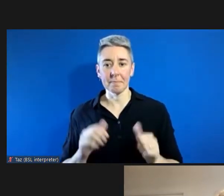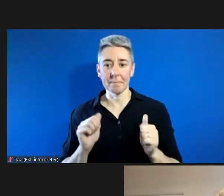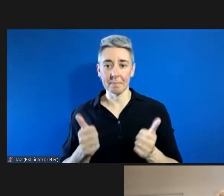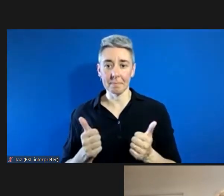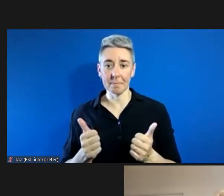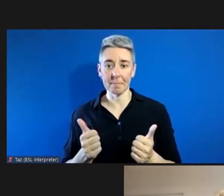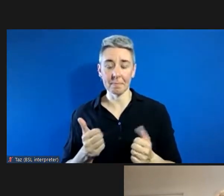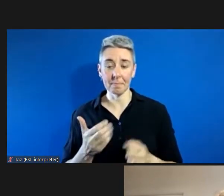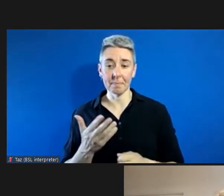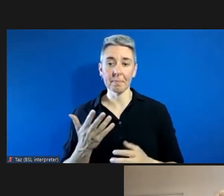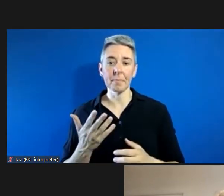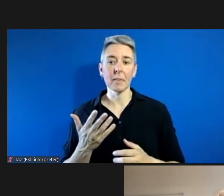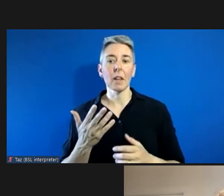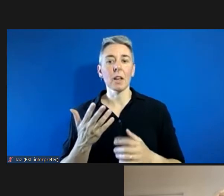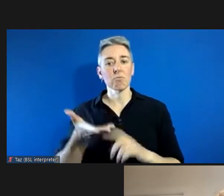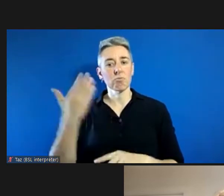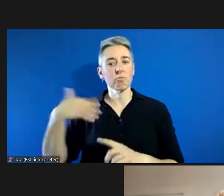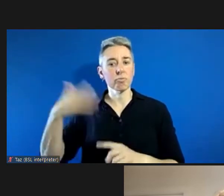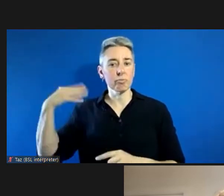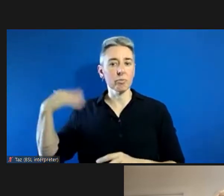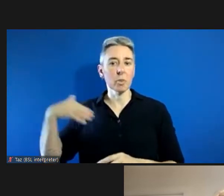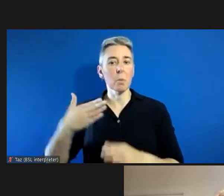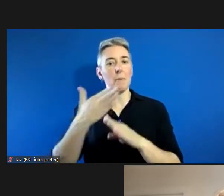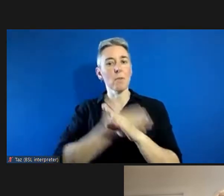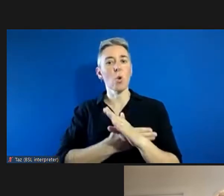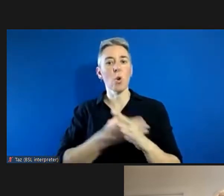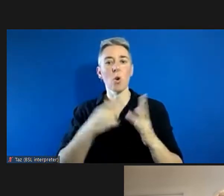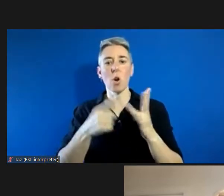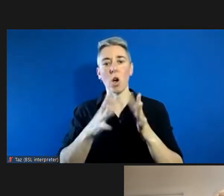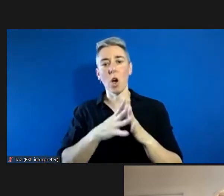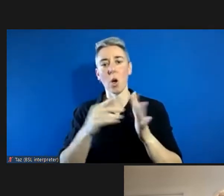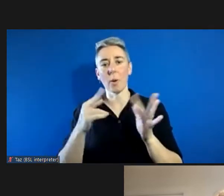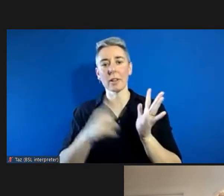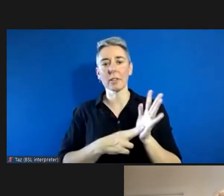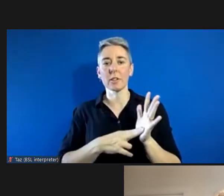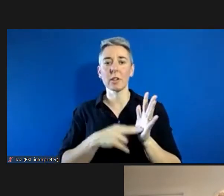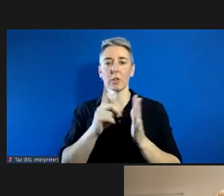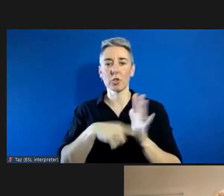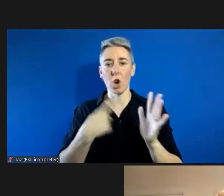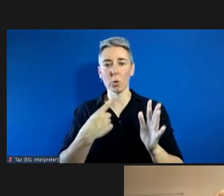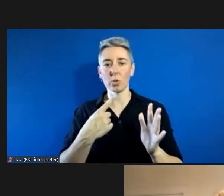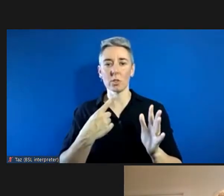before Owen Jones told the apparently enlightened that they shouldn't use Chavs, in it's derogatory